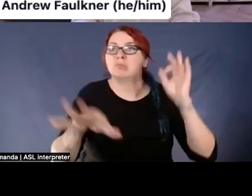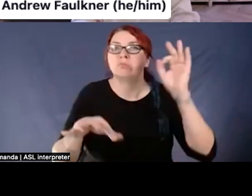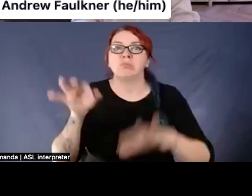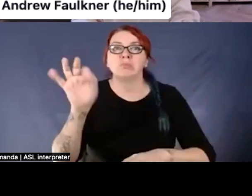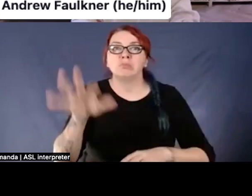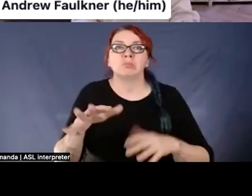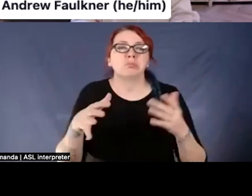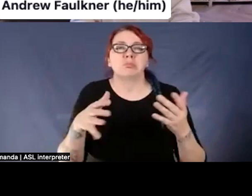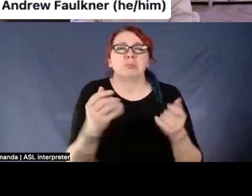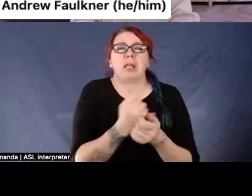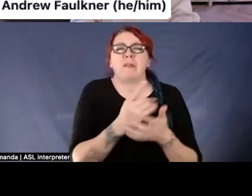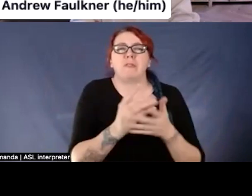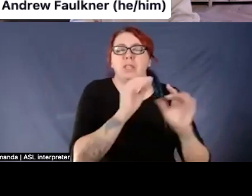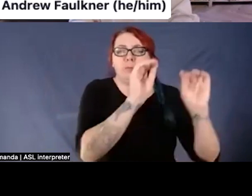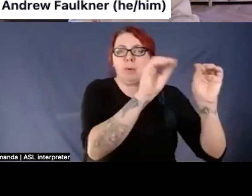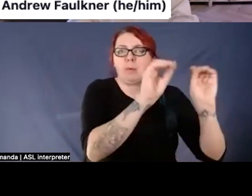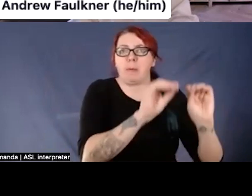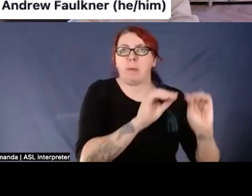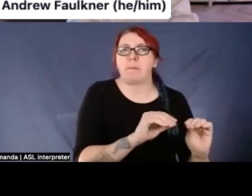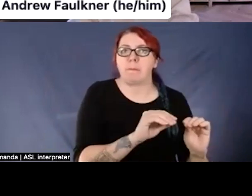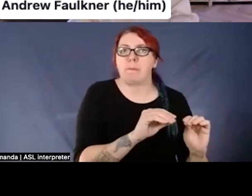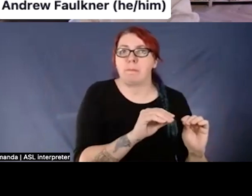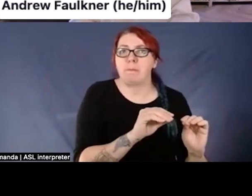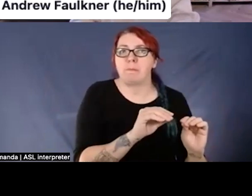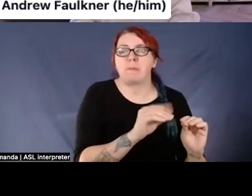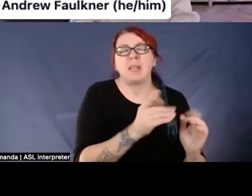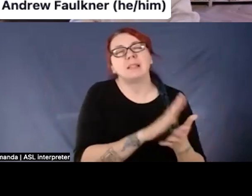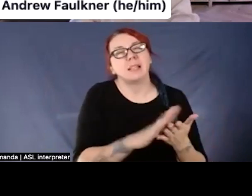personal accountability, group accountability on here. I think here are the things we said